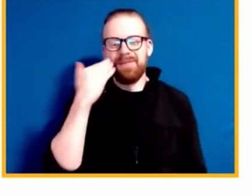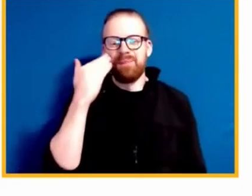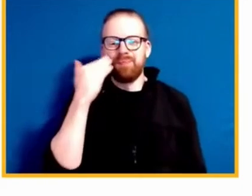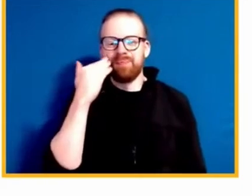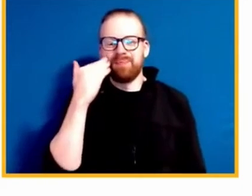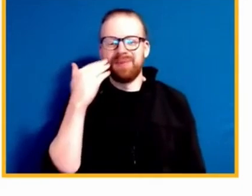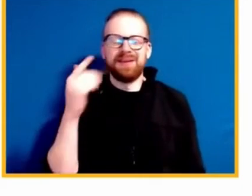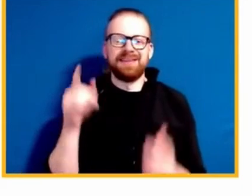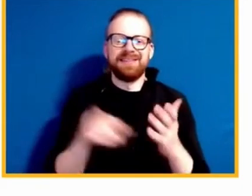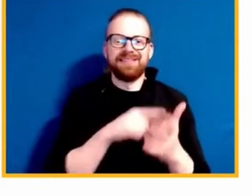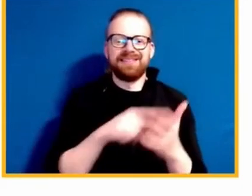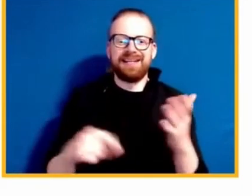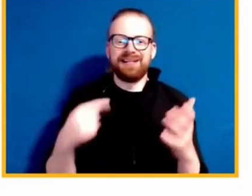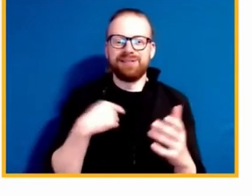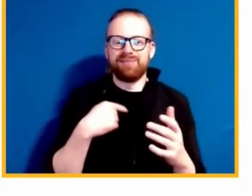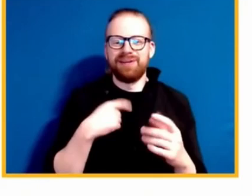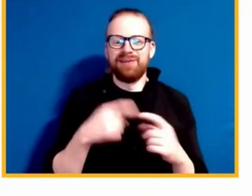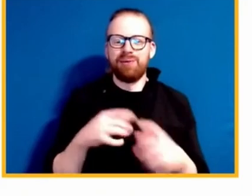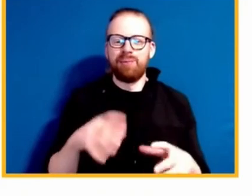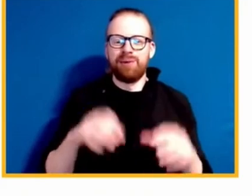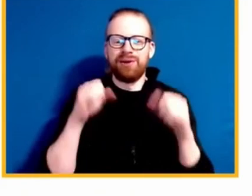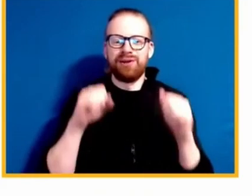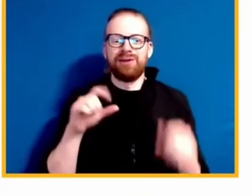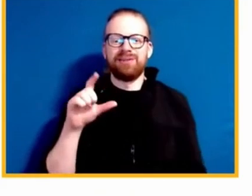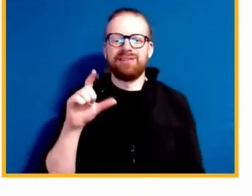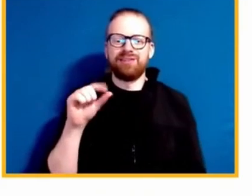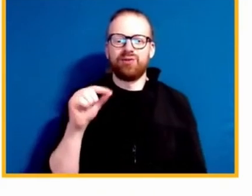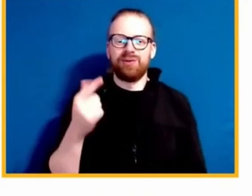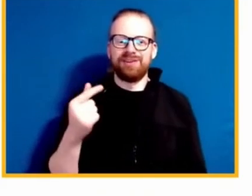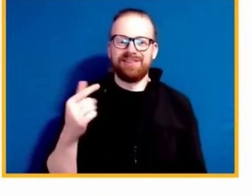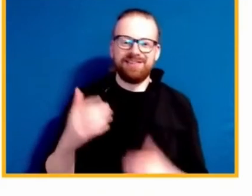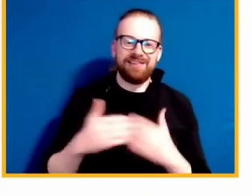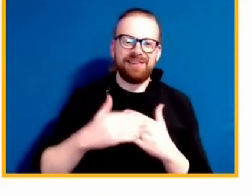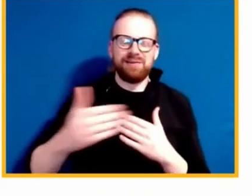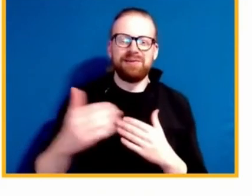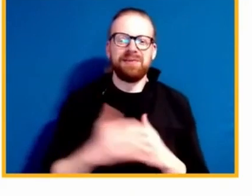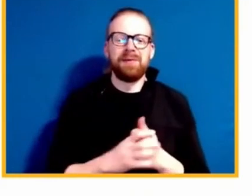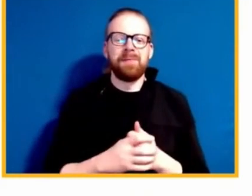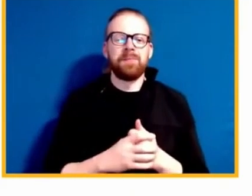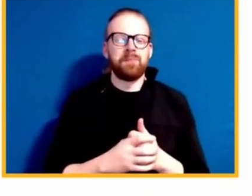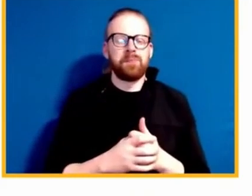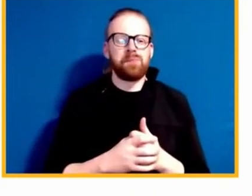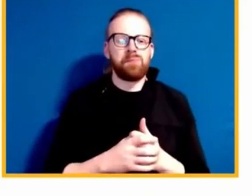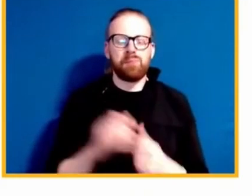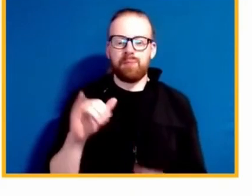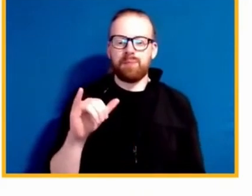think I've been cancelled from hosting from 2021 onwards. All right, well I'll let Yuki do all the